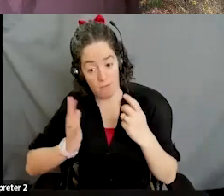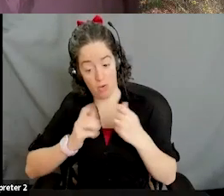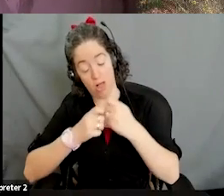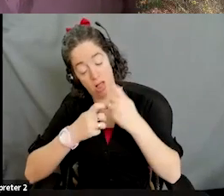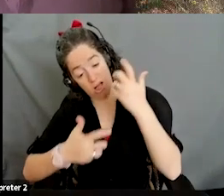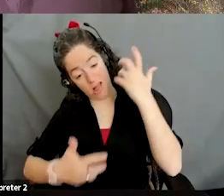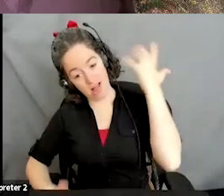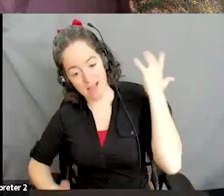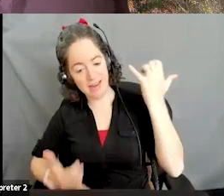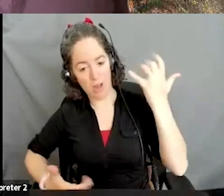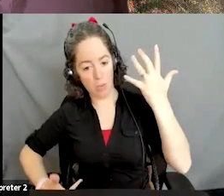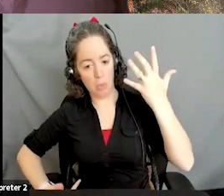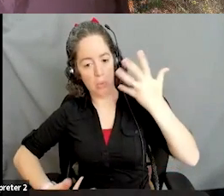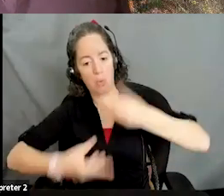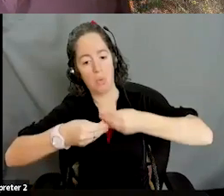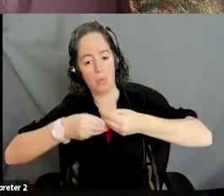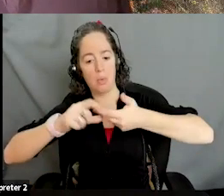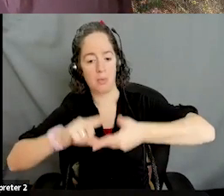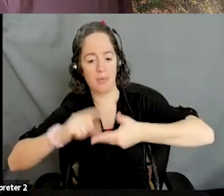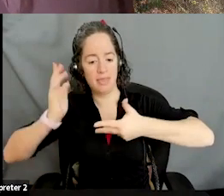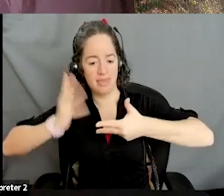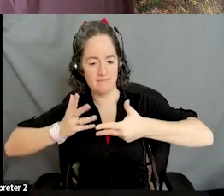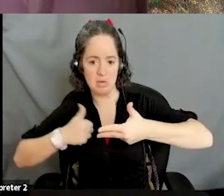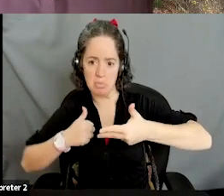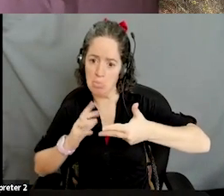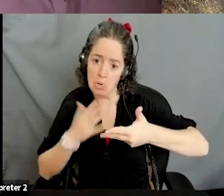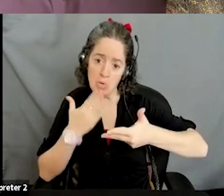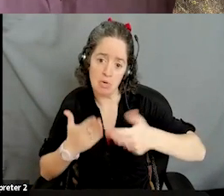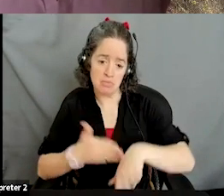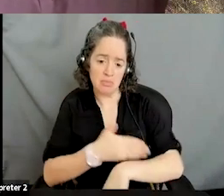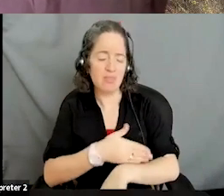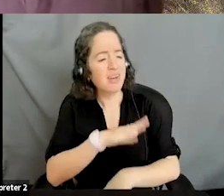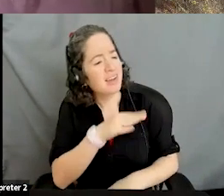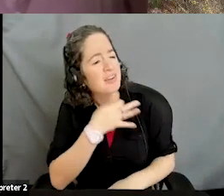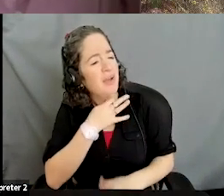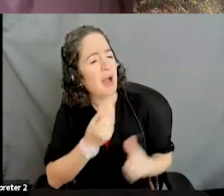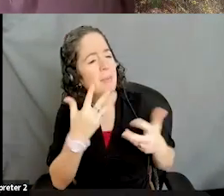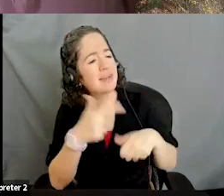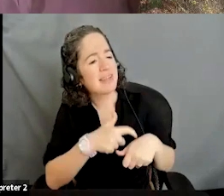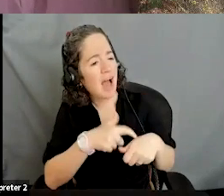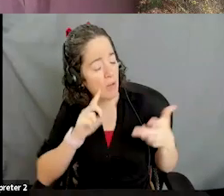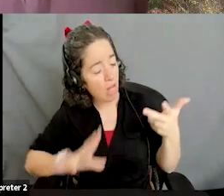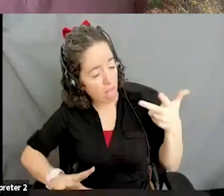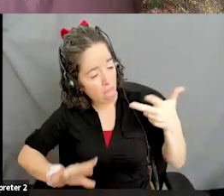to the beginning. What was the timeline on that journey? How long did that take to get to where you are right now?